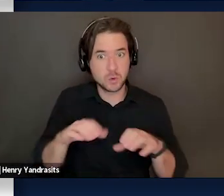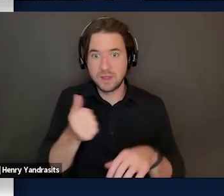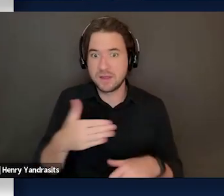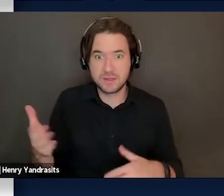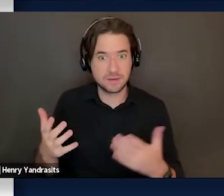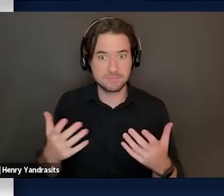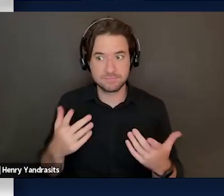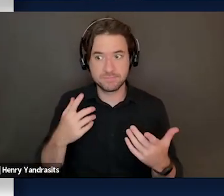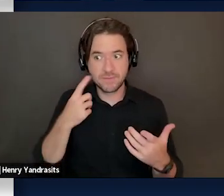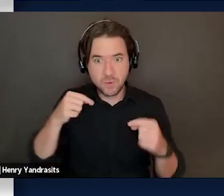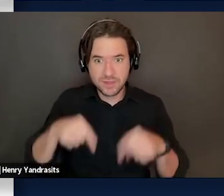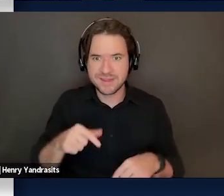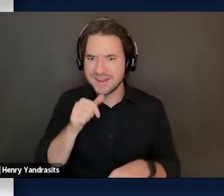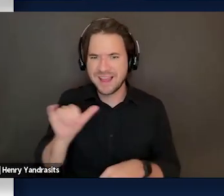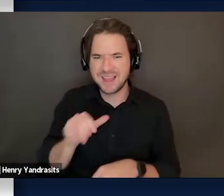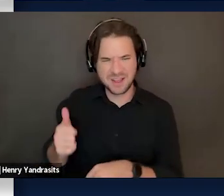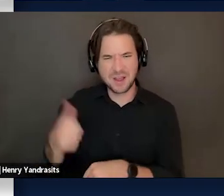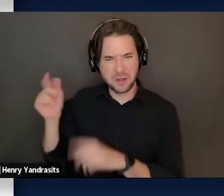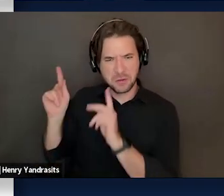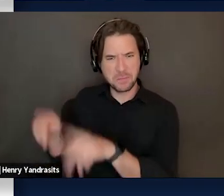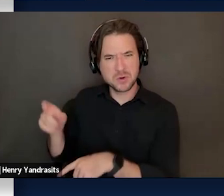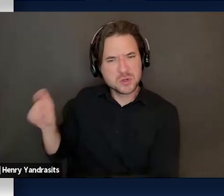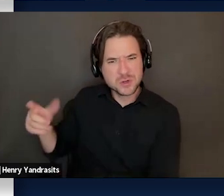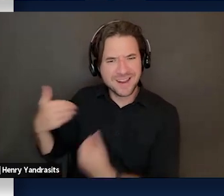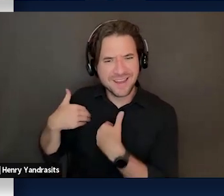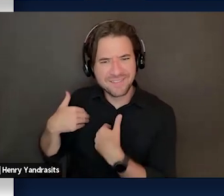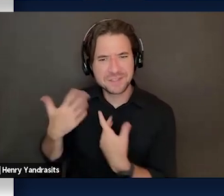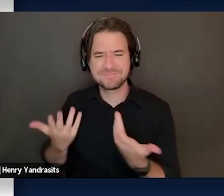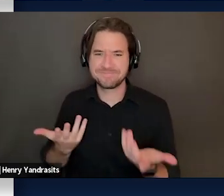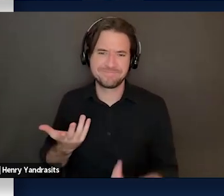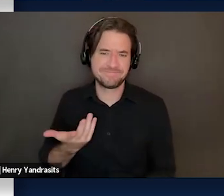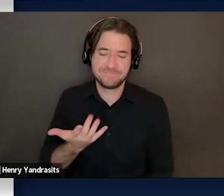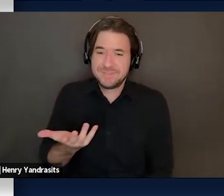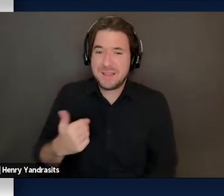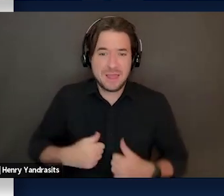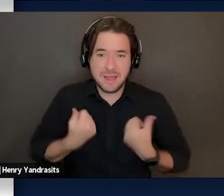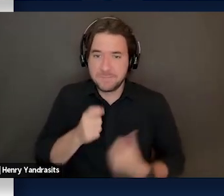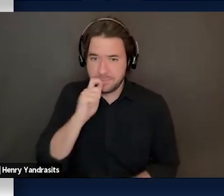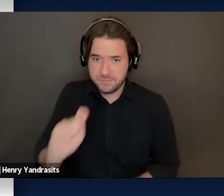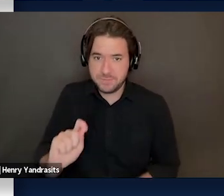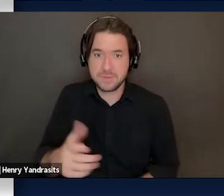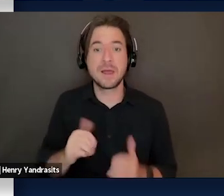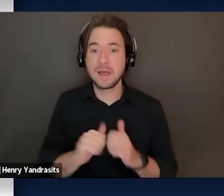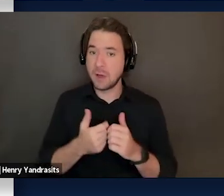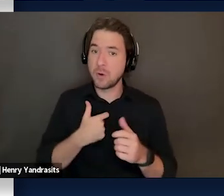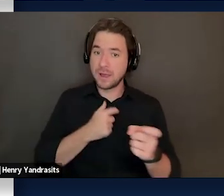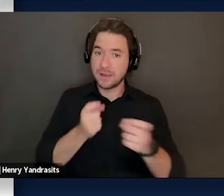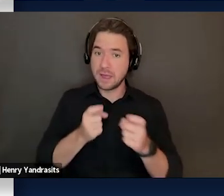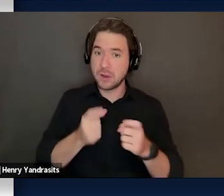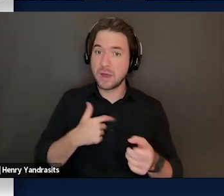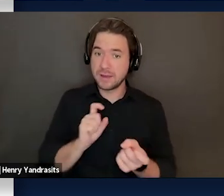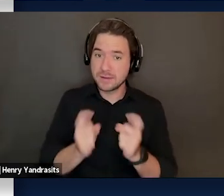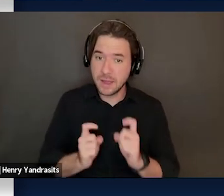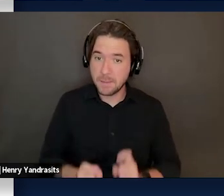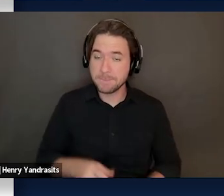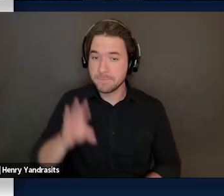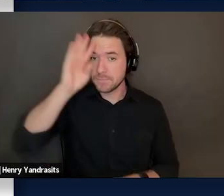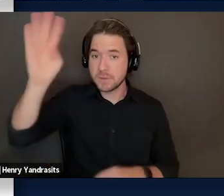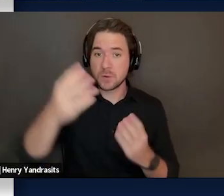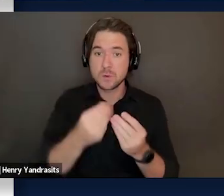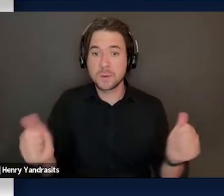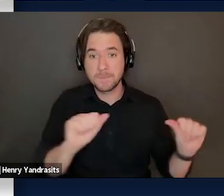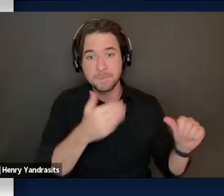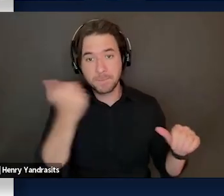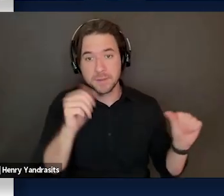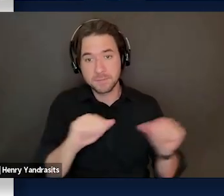But it's not like somebody else deserves it more, so it just is… And so my way of dealing with it is just to adapt and come up with solutions the best way I can.